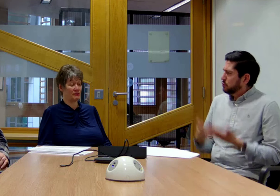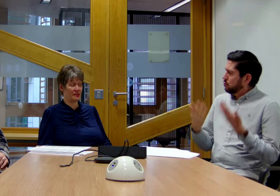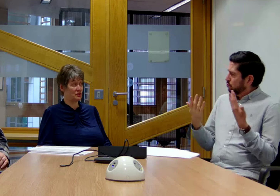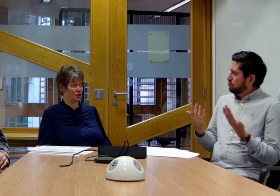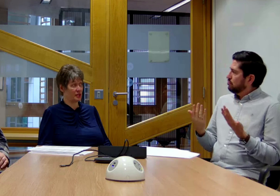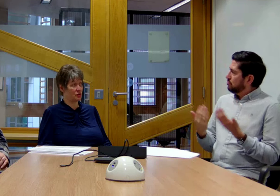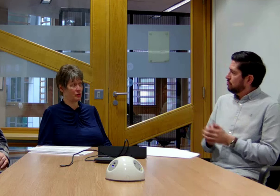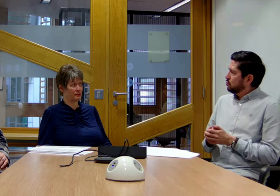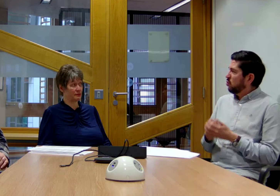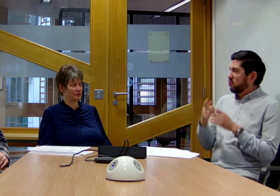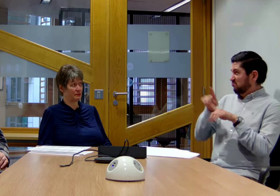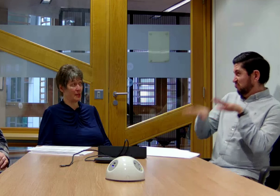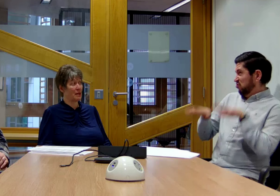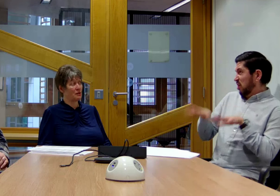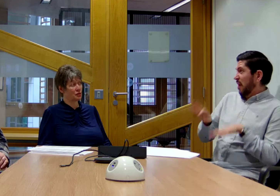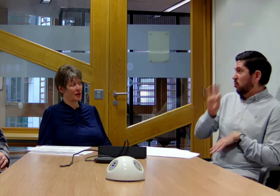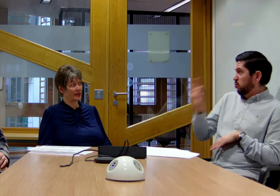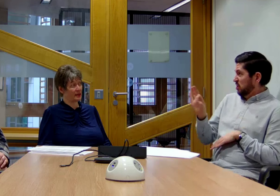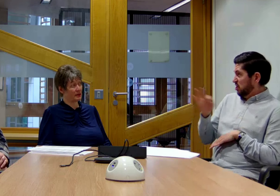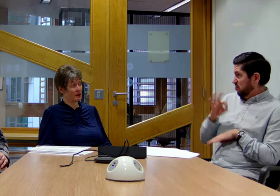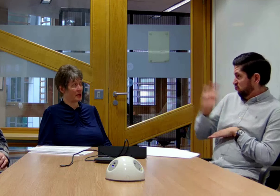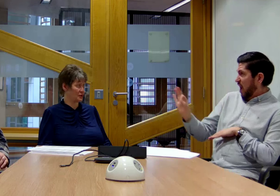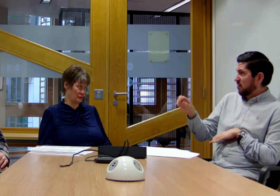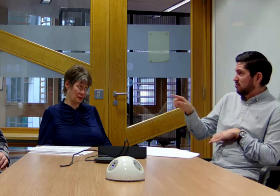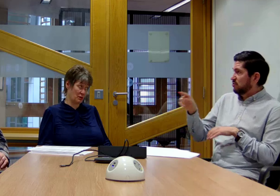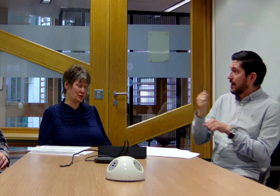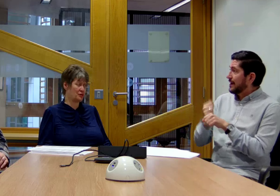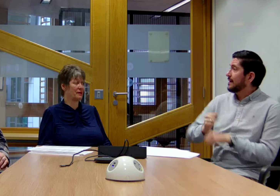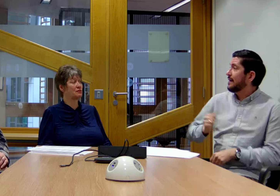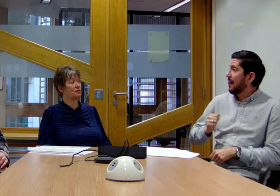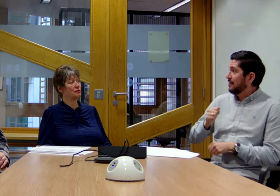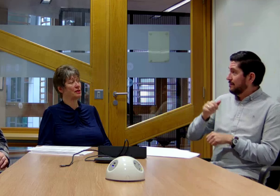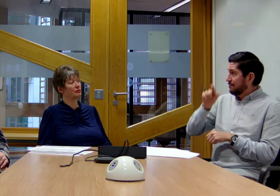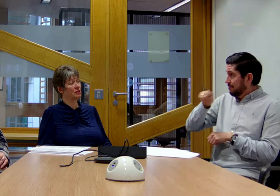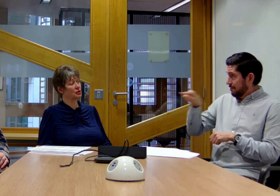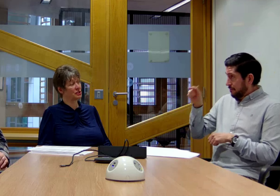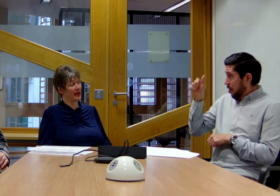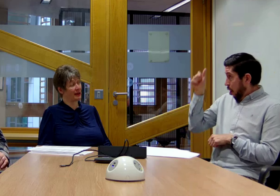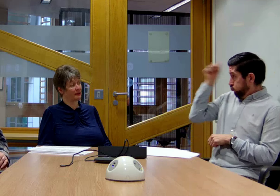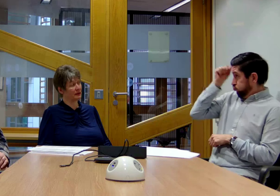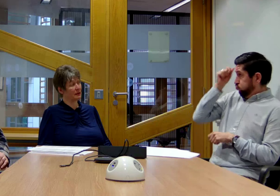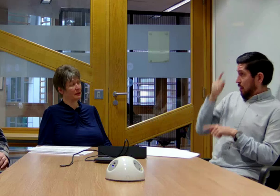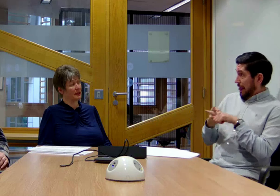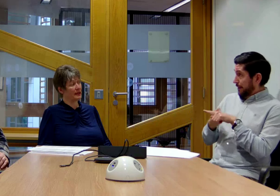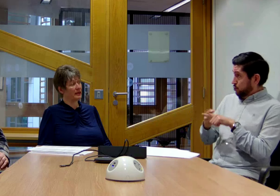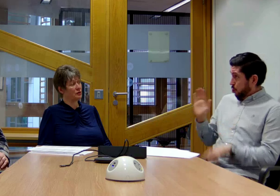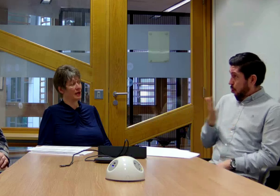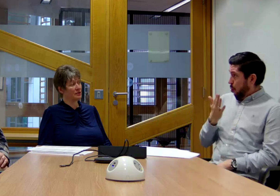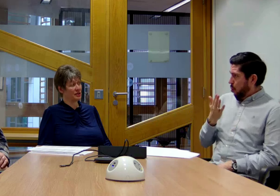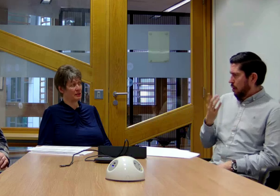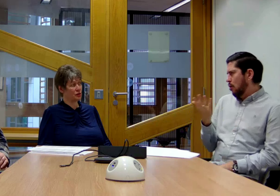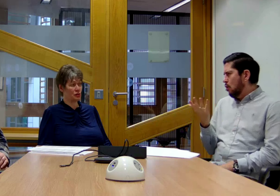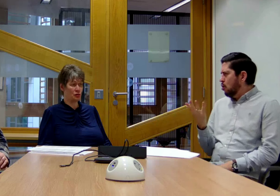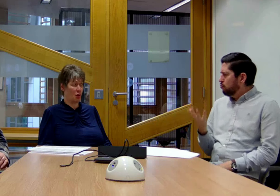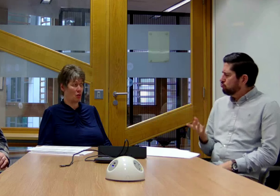in the past. So I'm pleased with the change. So again, I still want a question back to